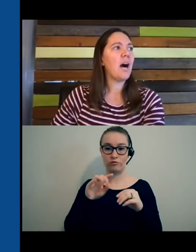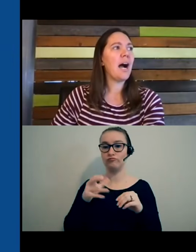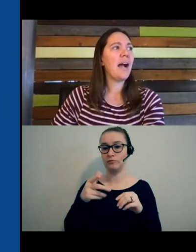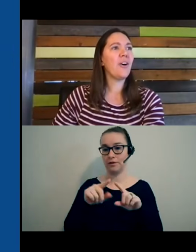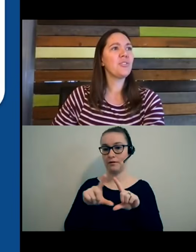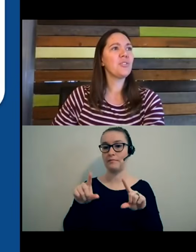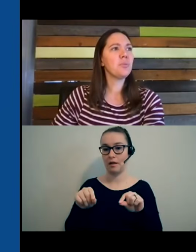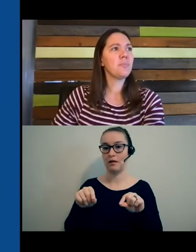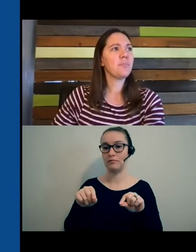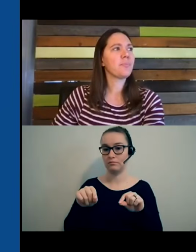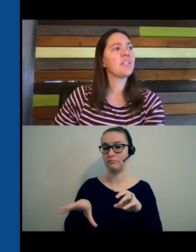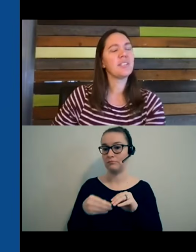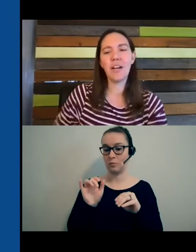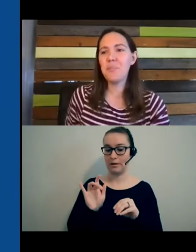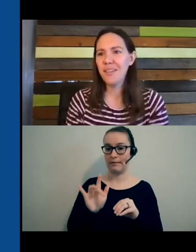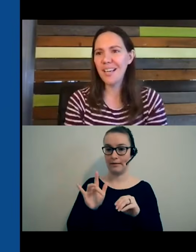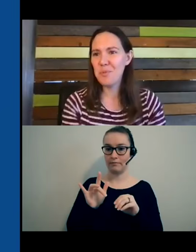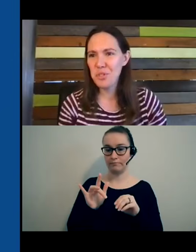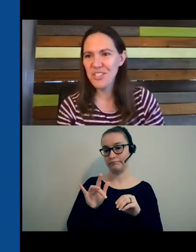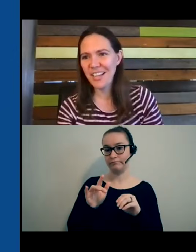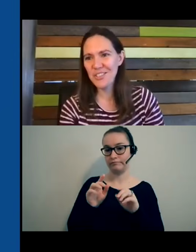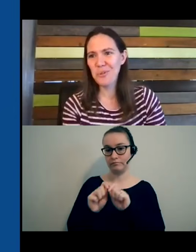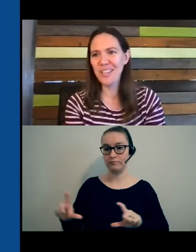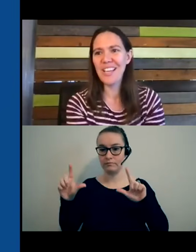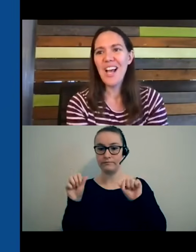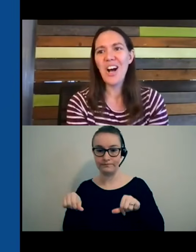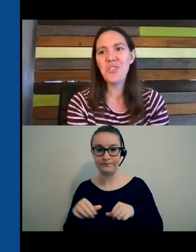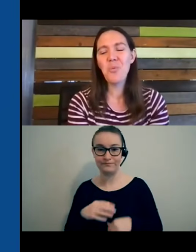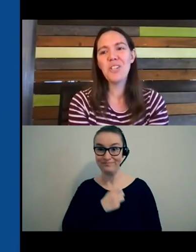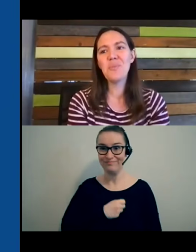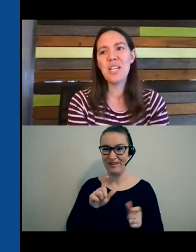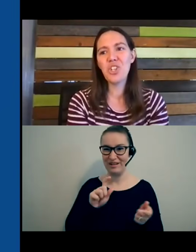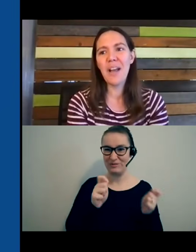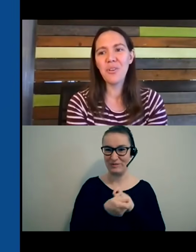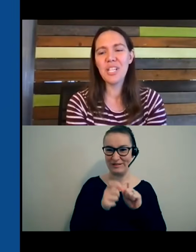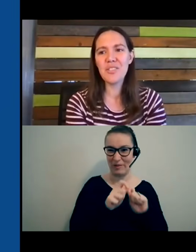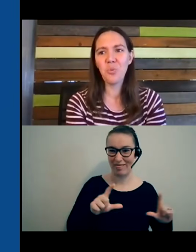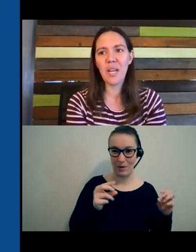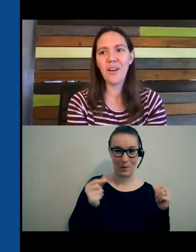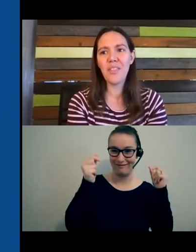I also -- oops -- Sorry, I'm switching slides too quickly. I also want to make sure everyone is aware that